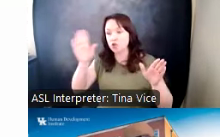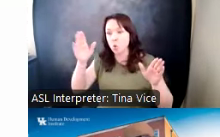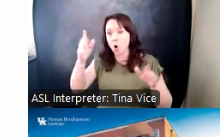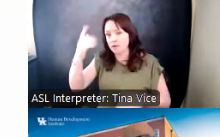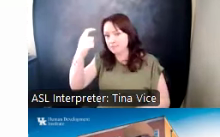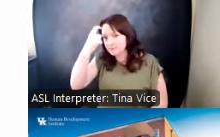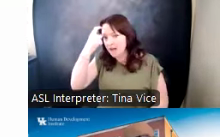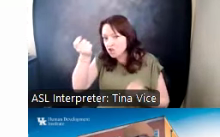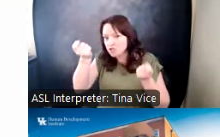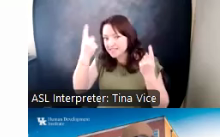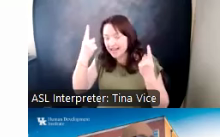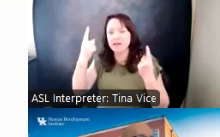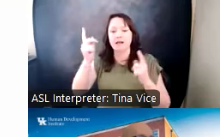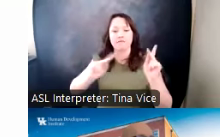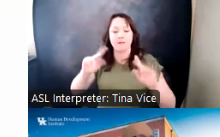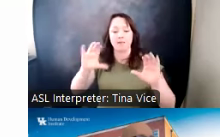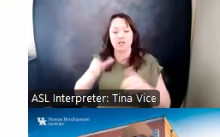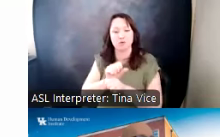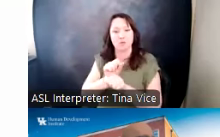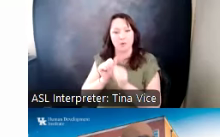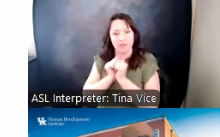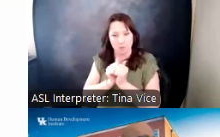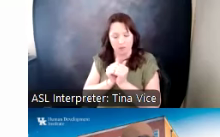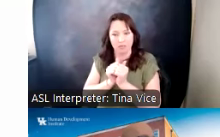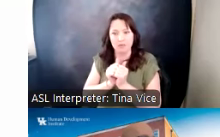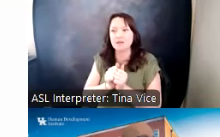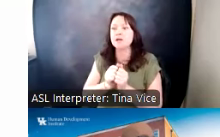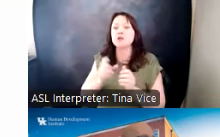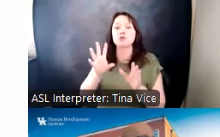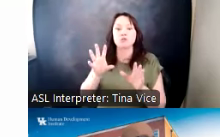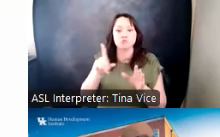population that you're working with and gives you the information that you need to really promote a successfully